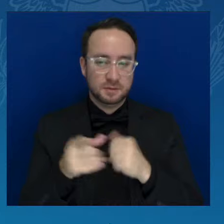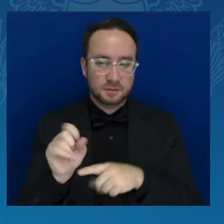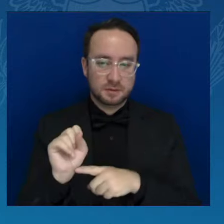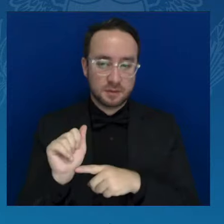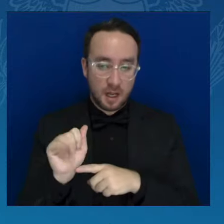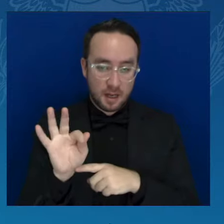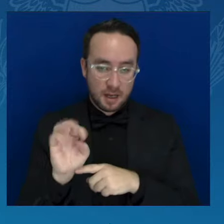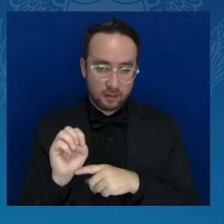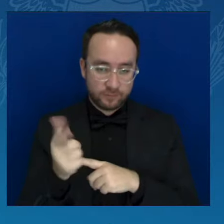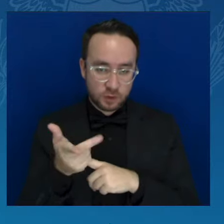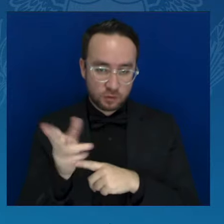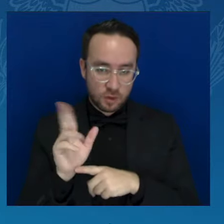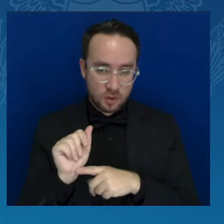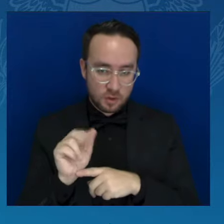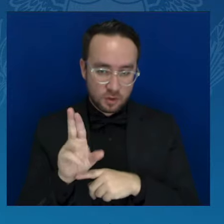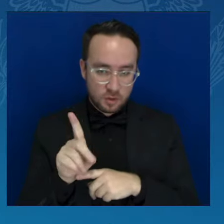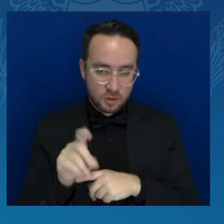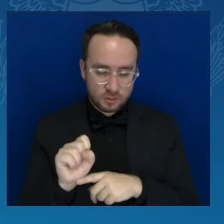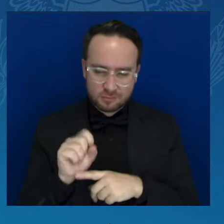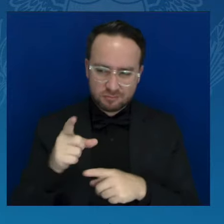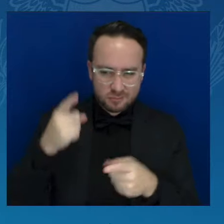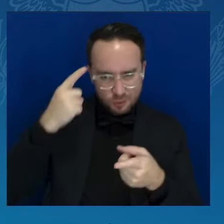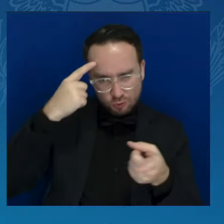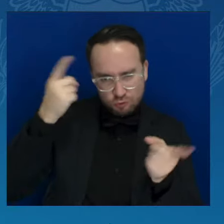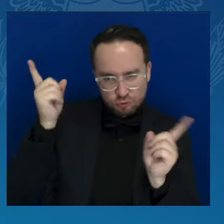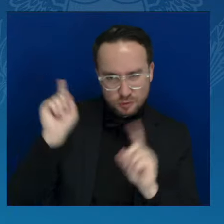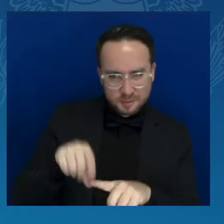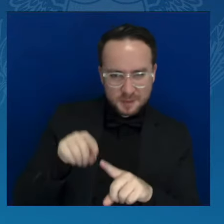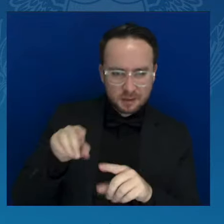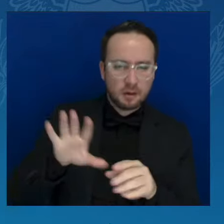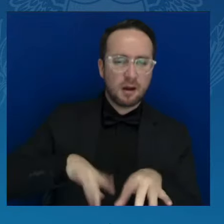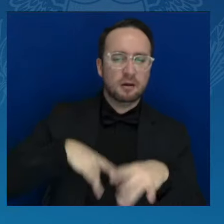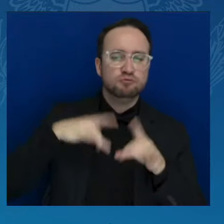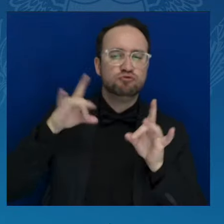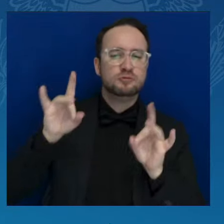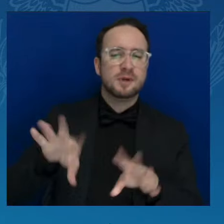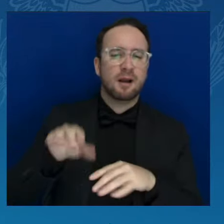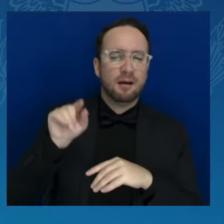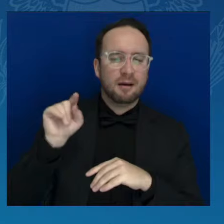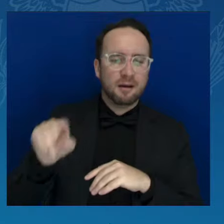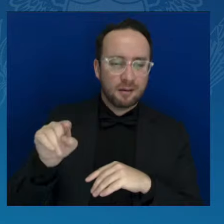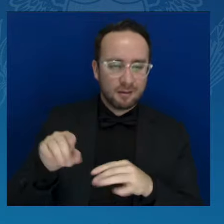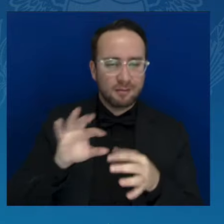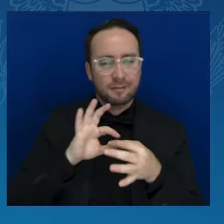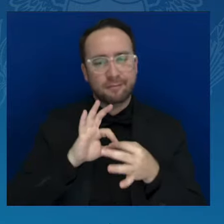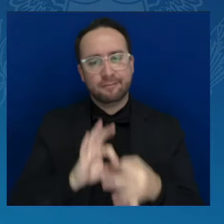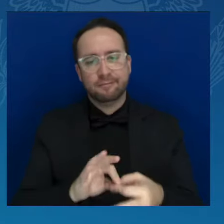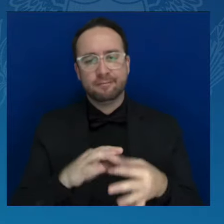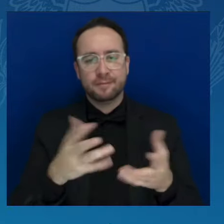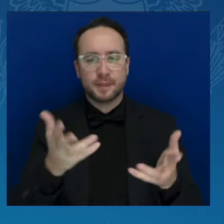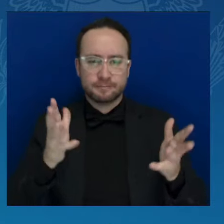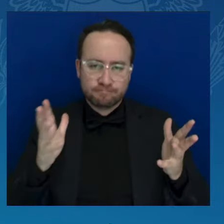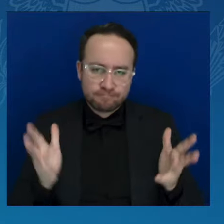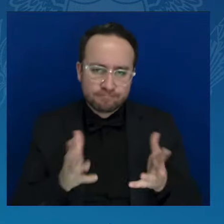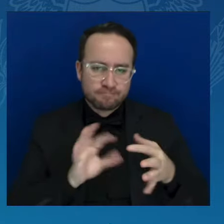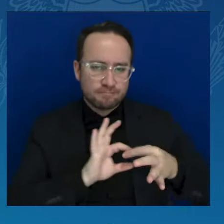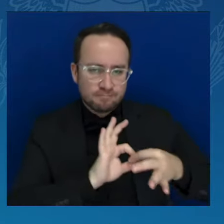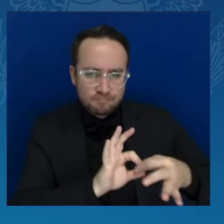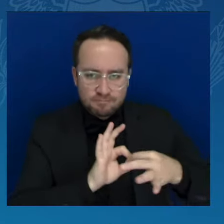We've started a new initiative with Chile to build out Latin America's regional space industry so we can better see satellite technology